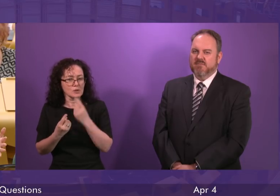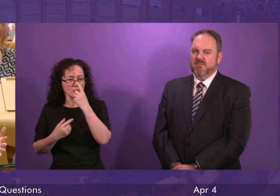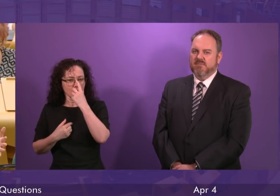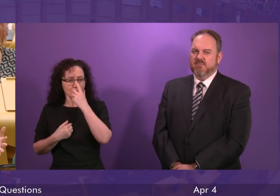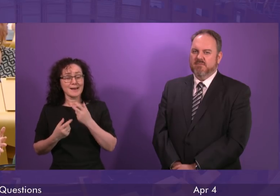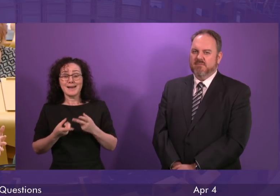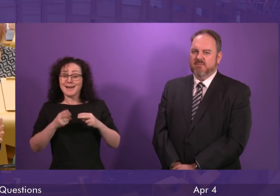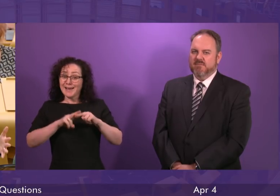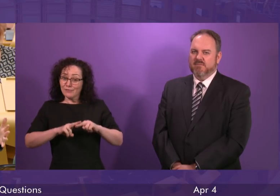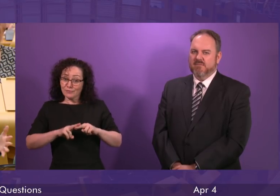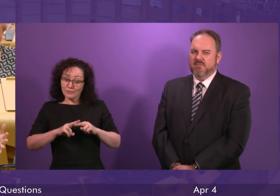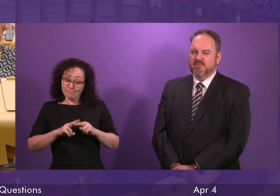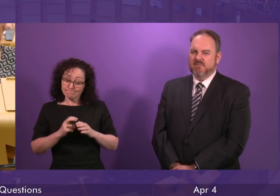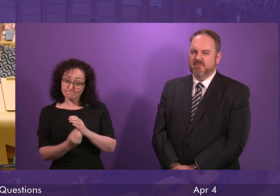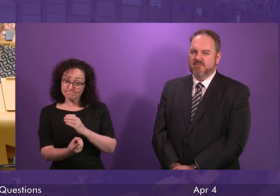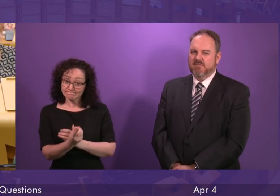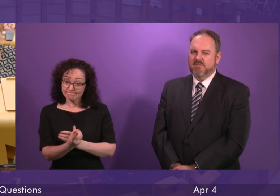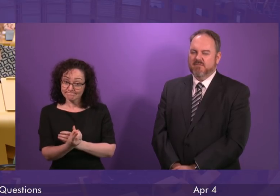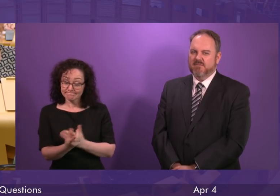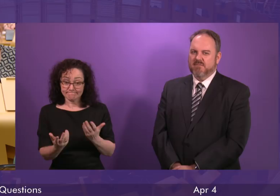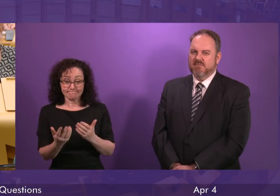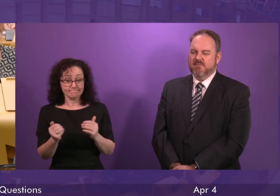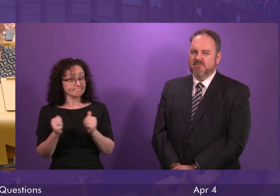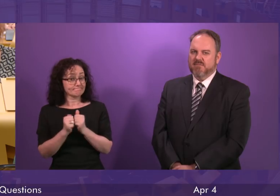we are facing a no-deal Brexit at the end of next week, Parliament will be recalled